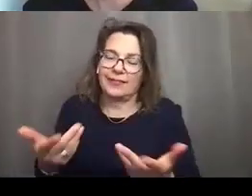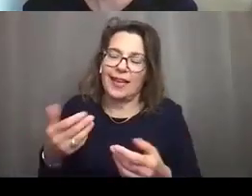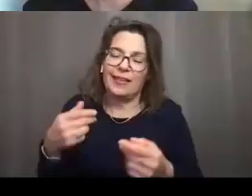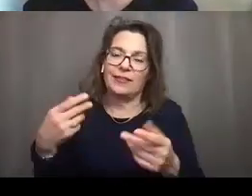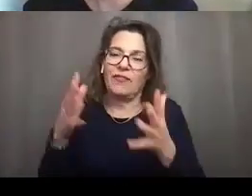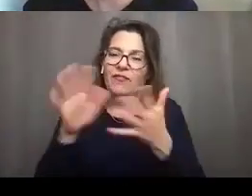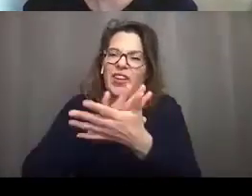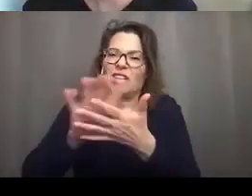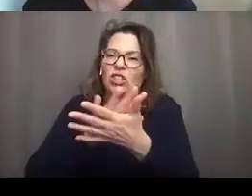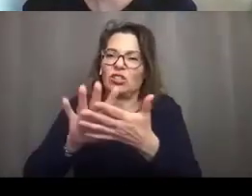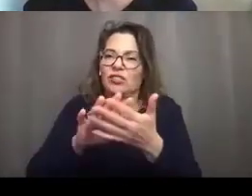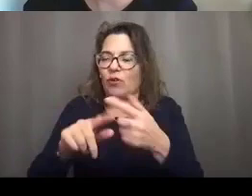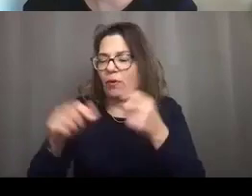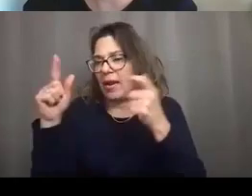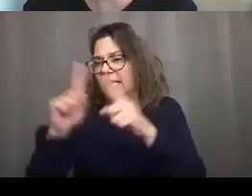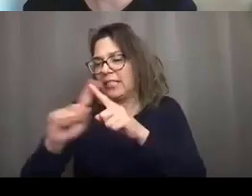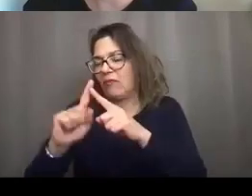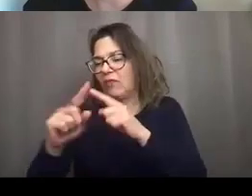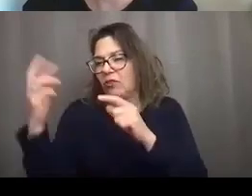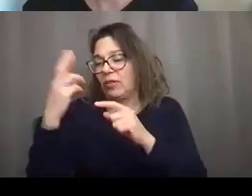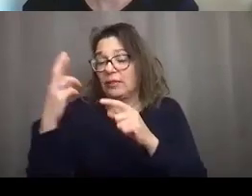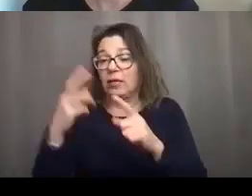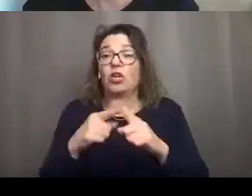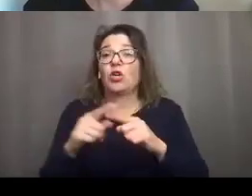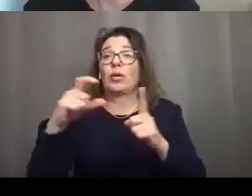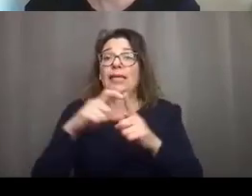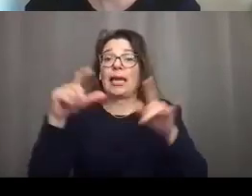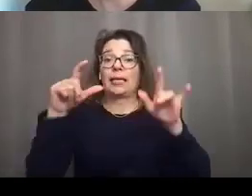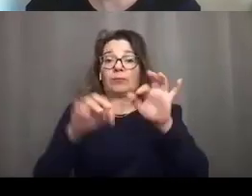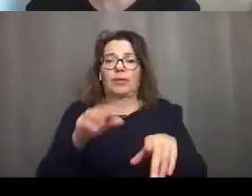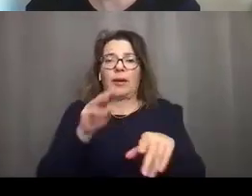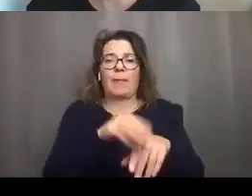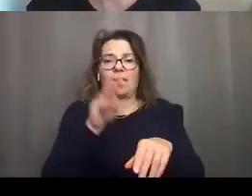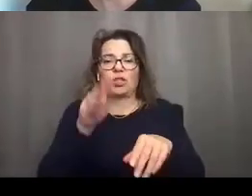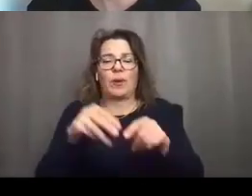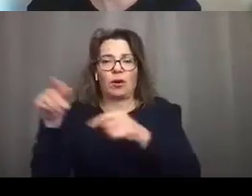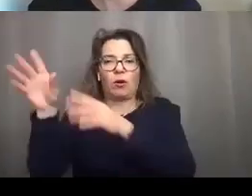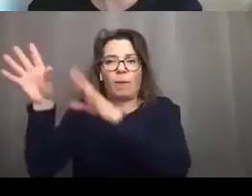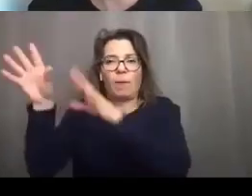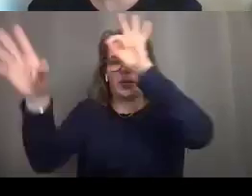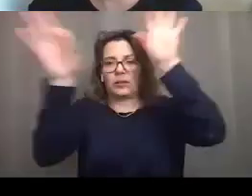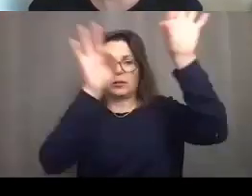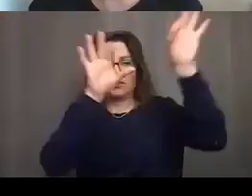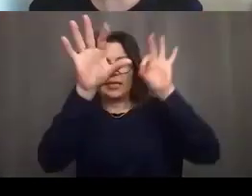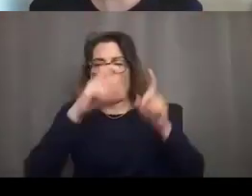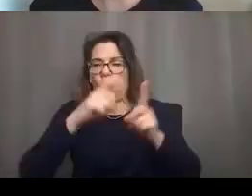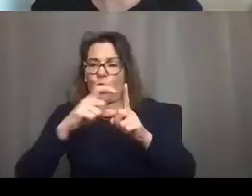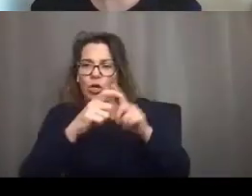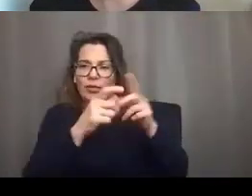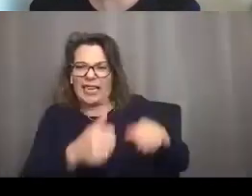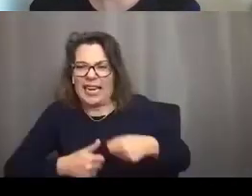So when you enter your text into Matchmaker it's pulling out any words that exist in the RCDC